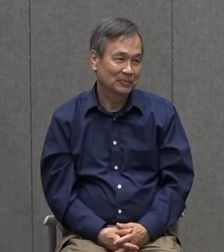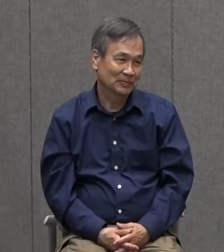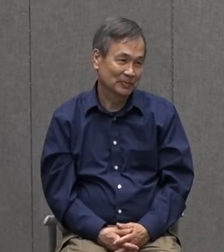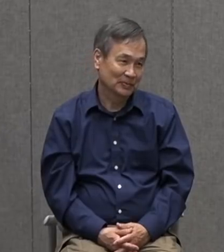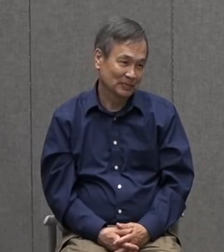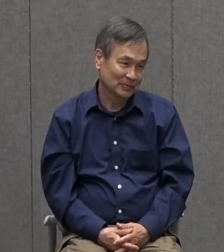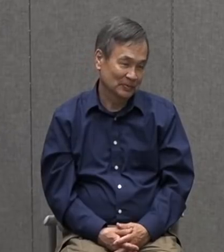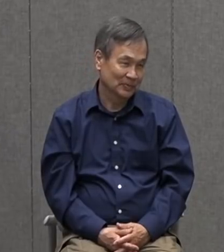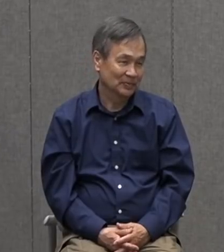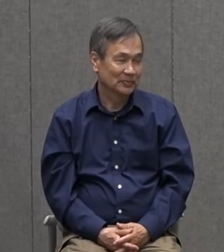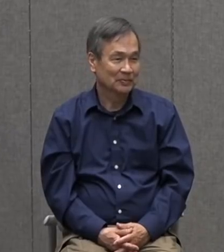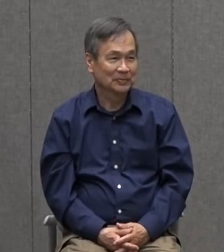hmm.